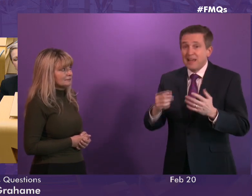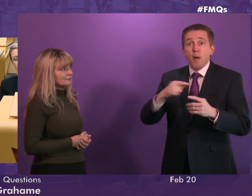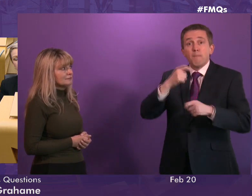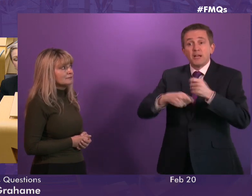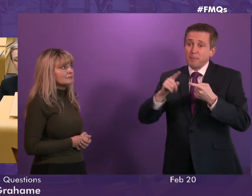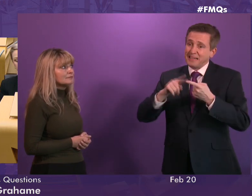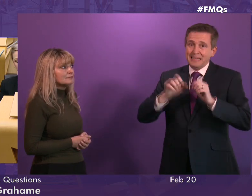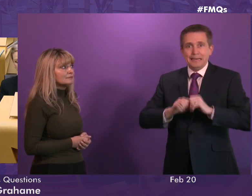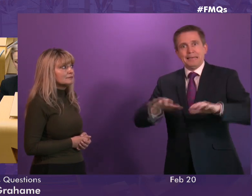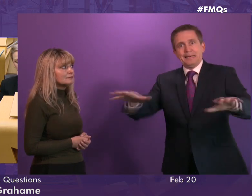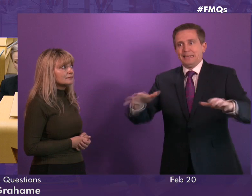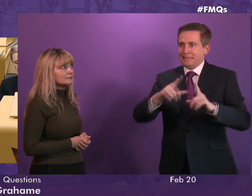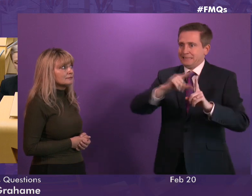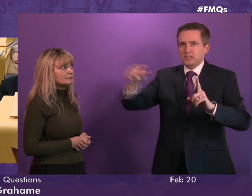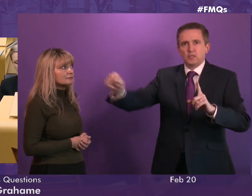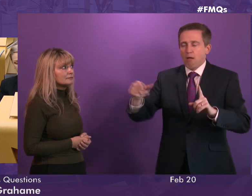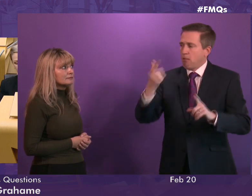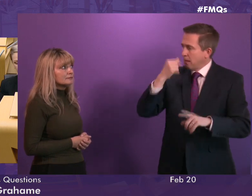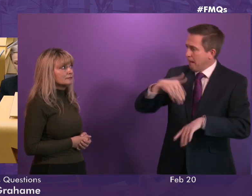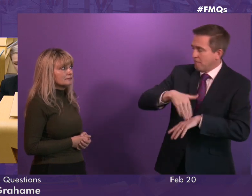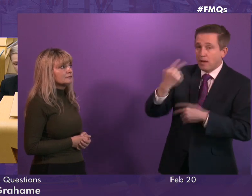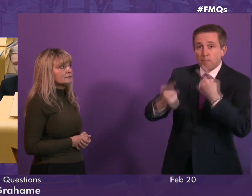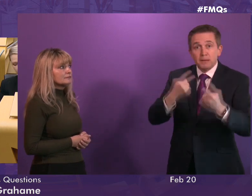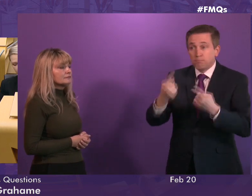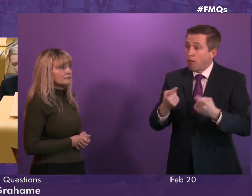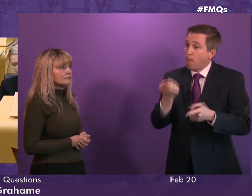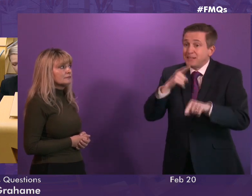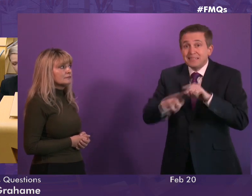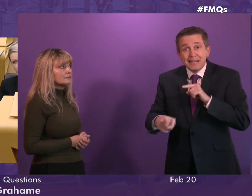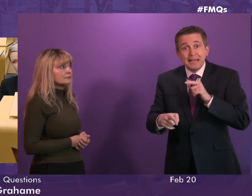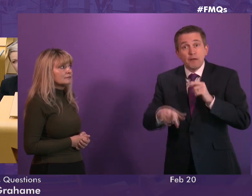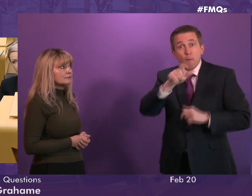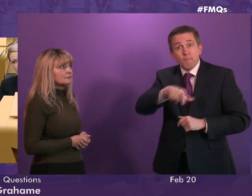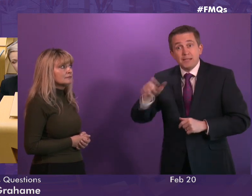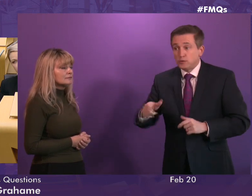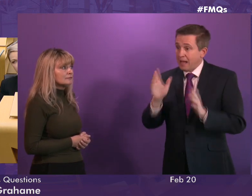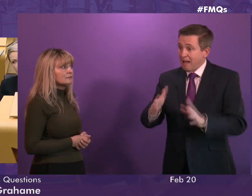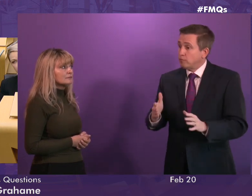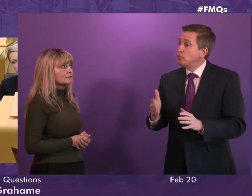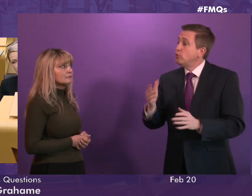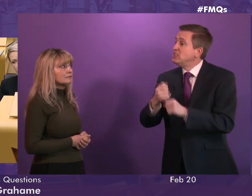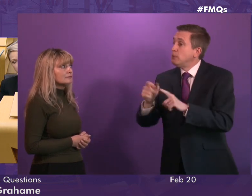and have unintended consequences such as giving patients no option but to use A and E instead.